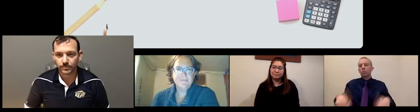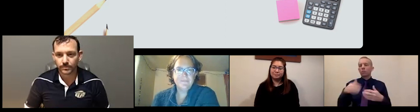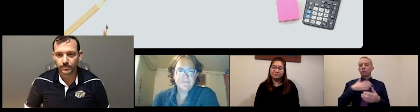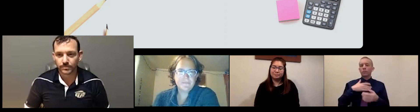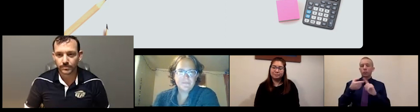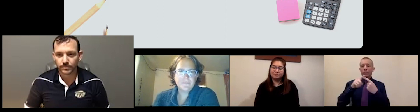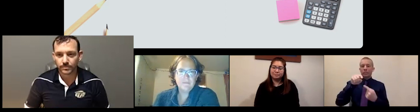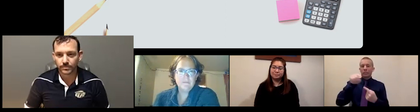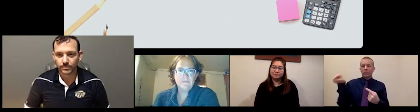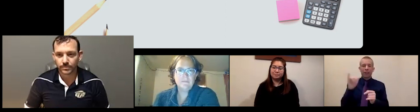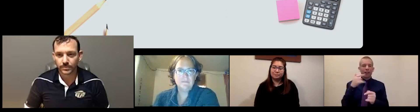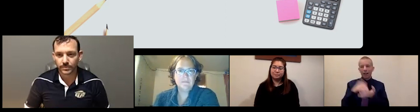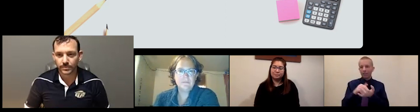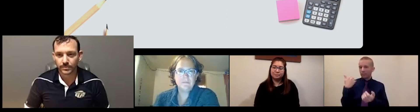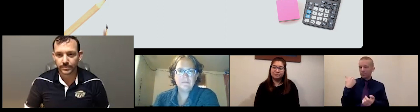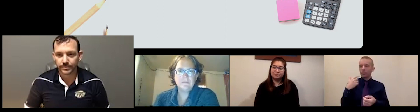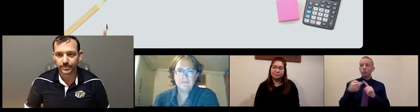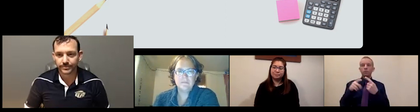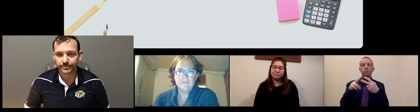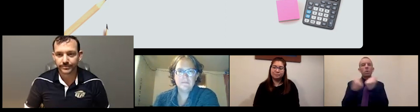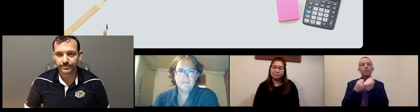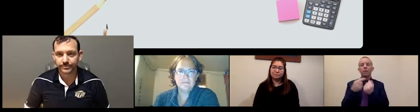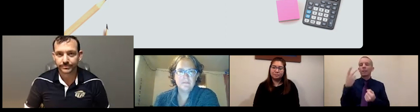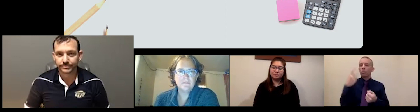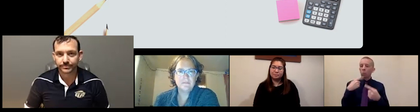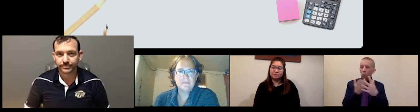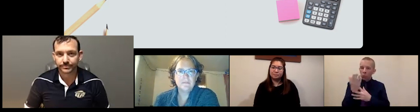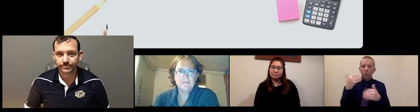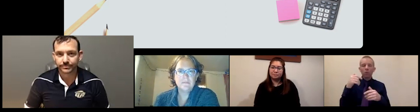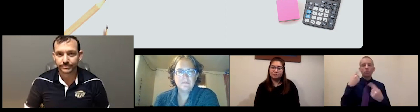Like I said, my friends were very supportive and saw what I went through. I struggled.